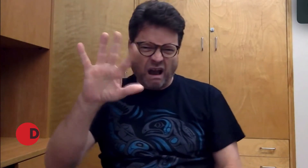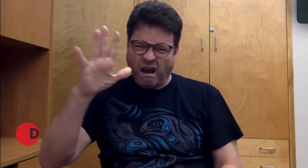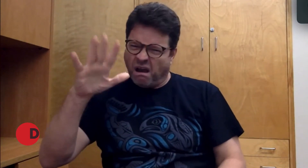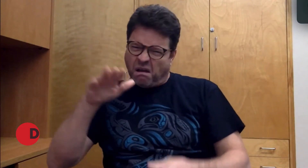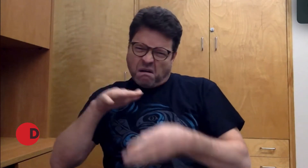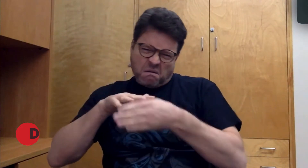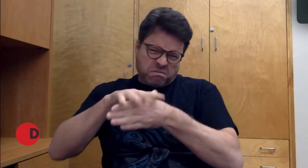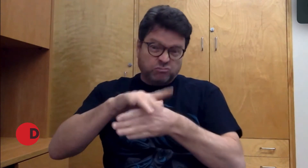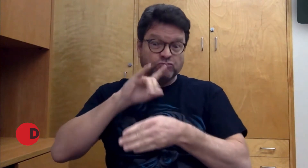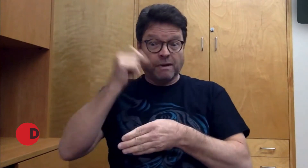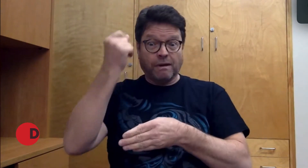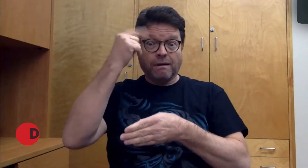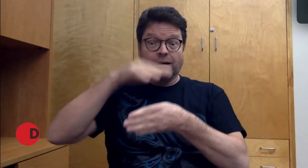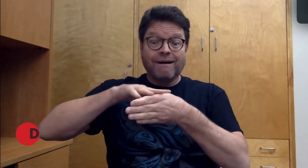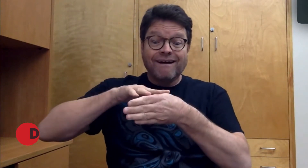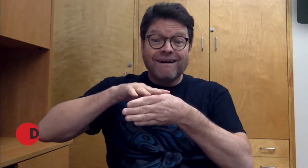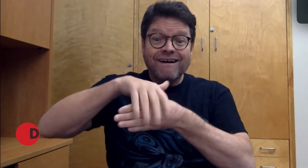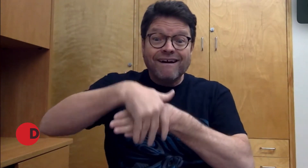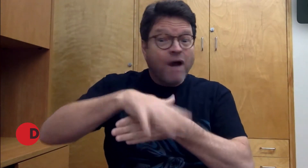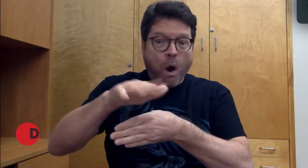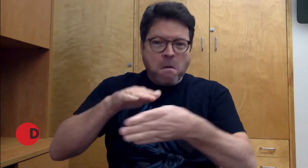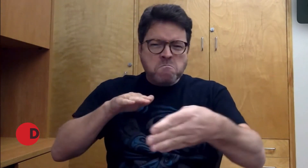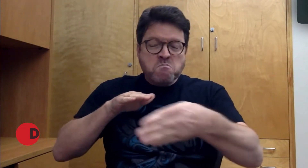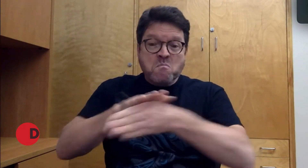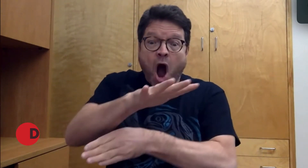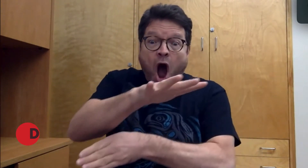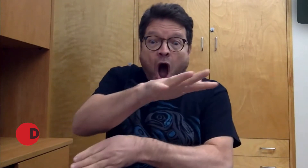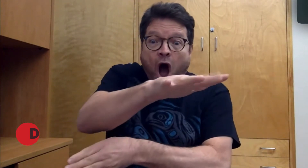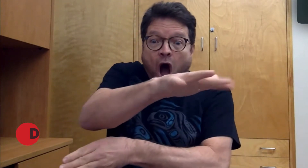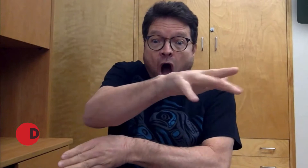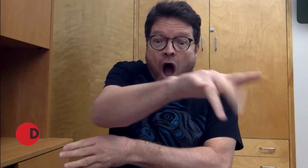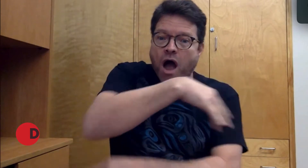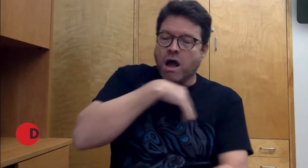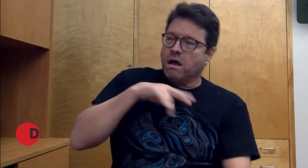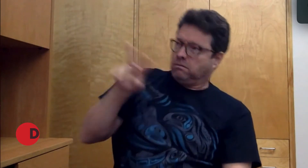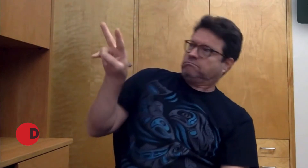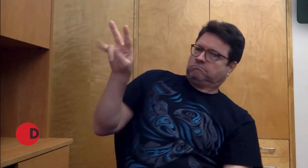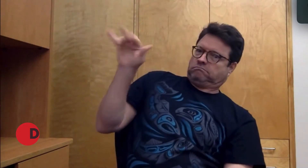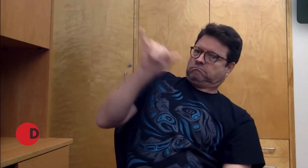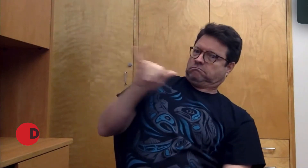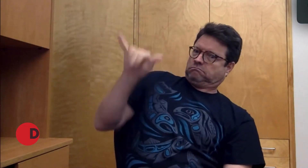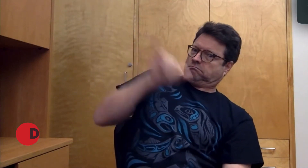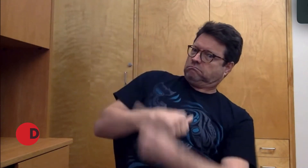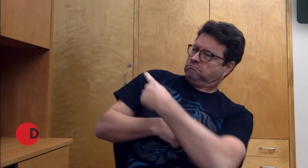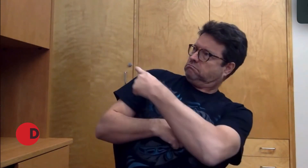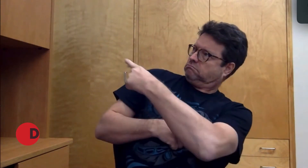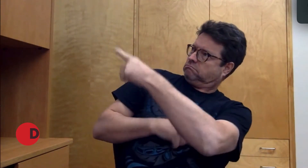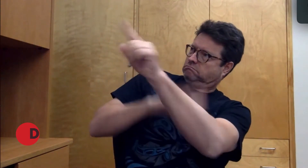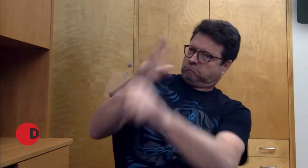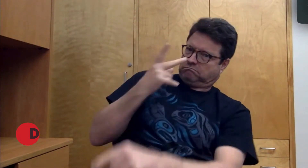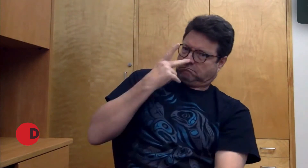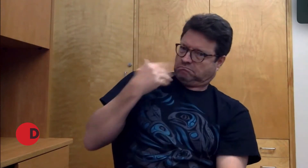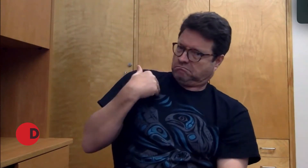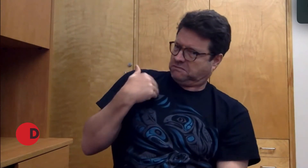but at that moment, there were eight or nine. Instead of the water flowing down gently, a powerful surge